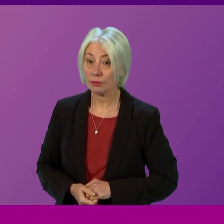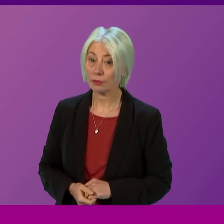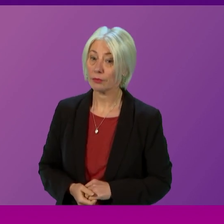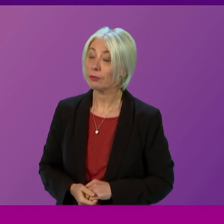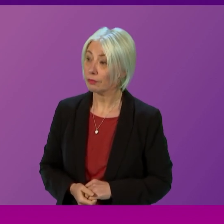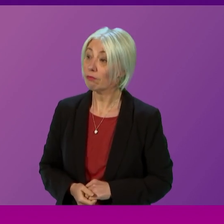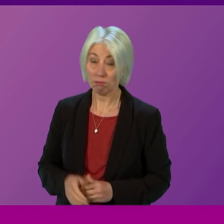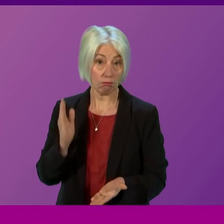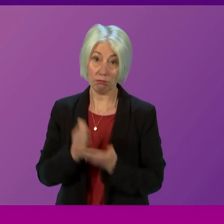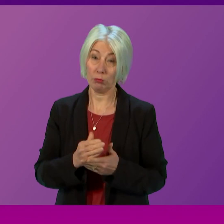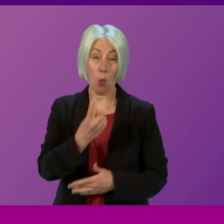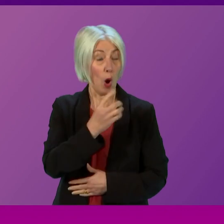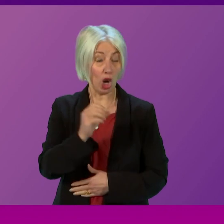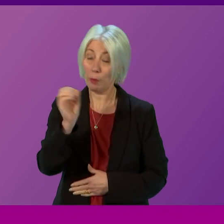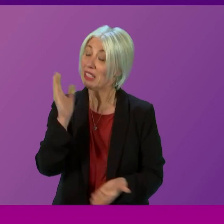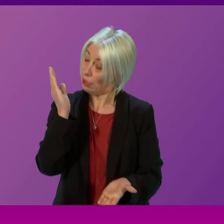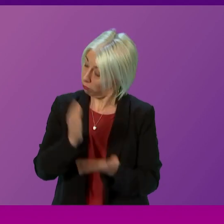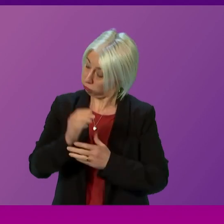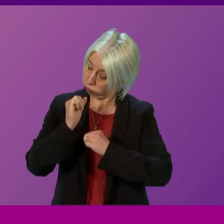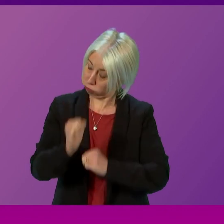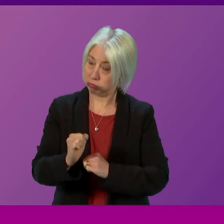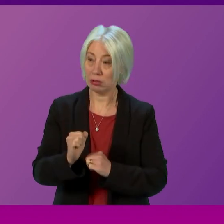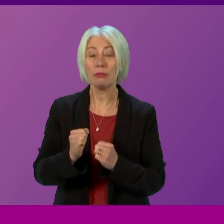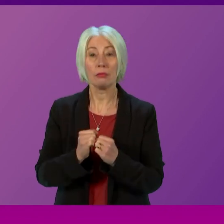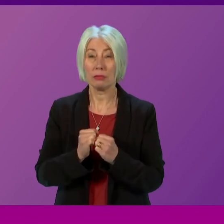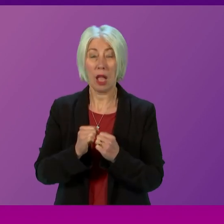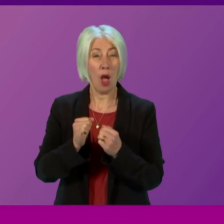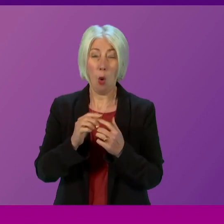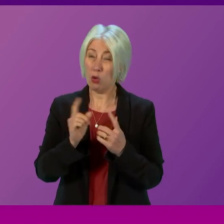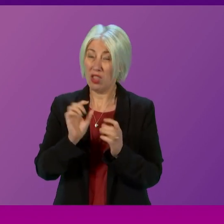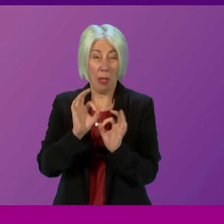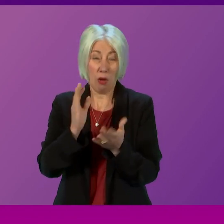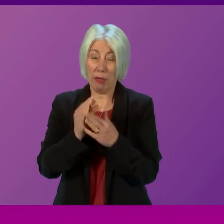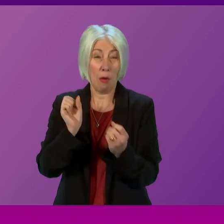100 per cent. Few things—if anything is—are more important than the opportunities that we give